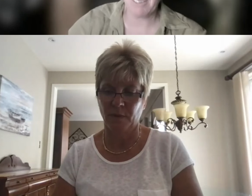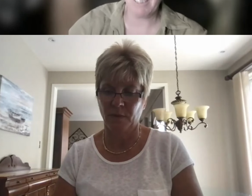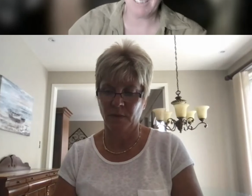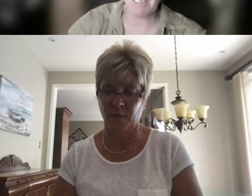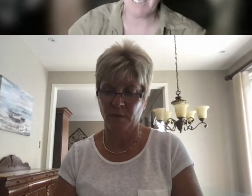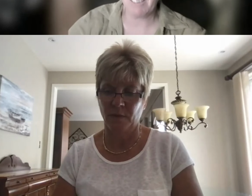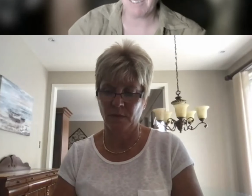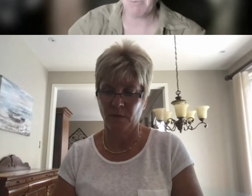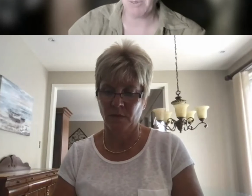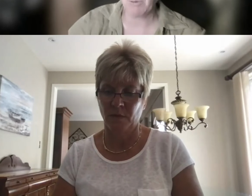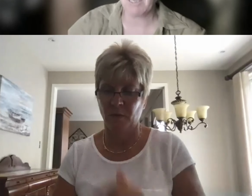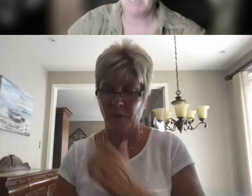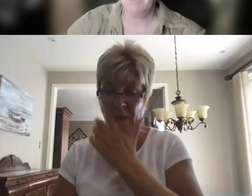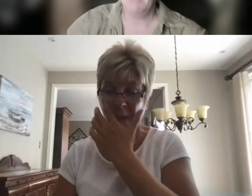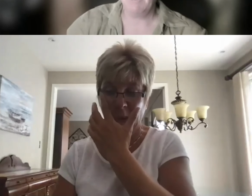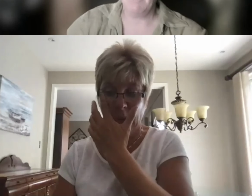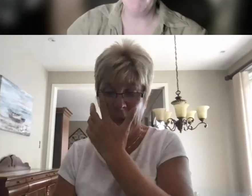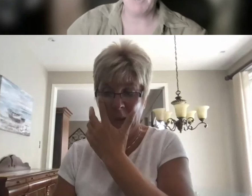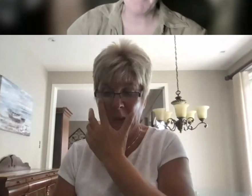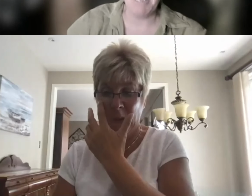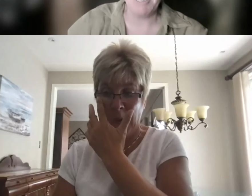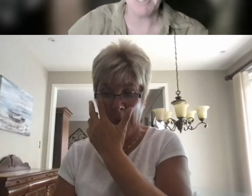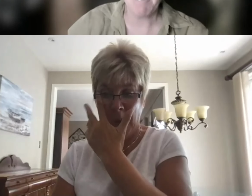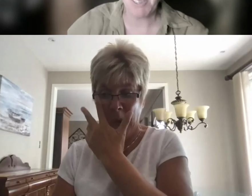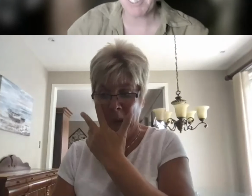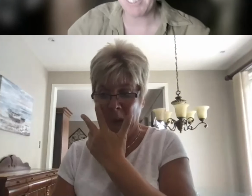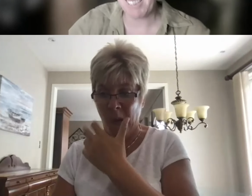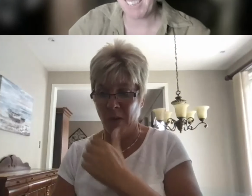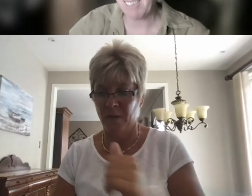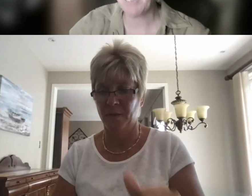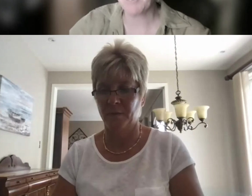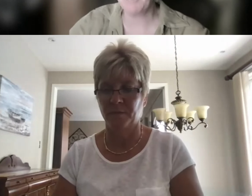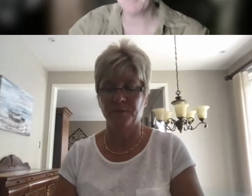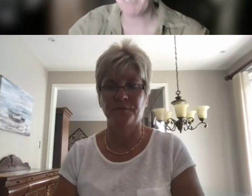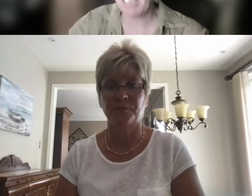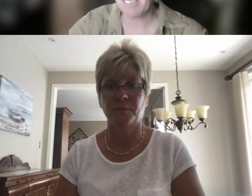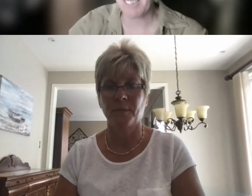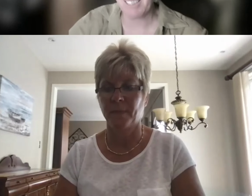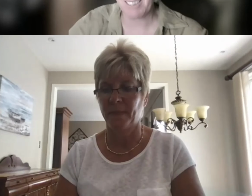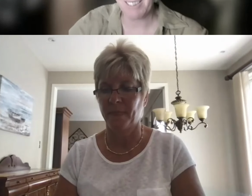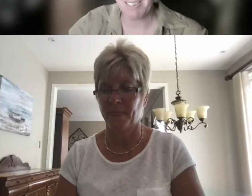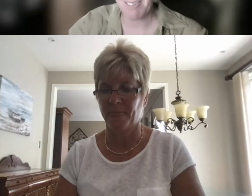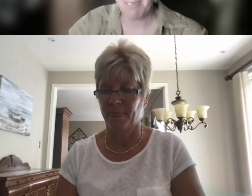I think it has the greatest potential here.